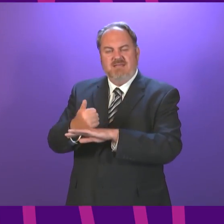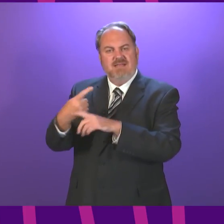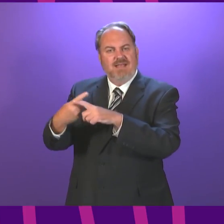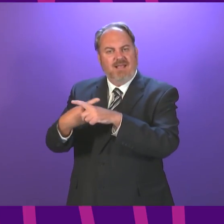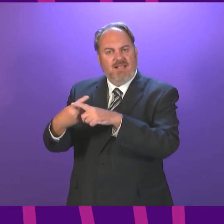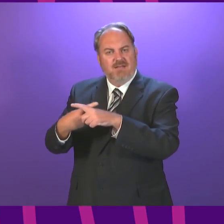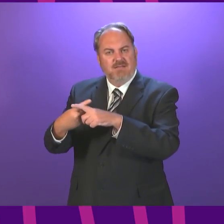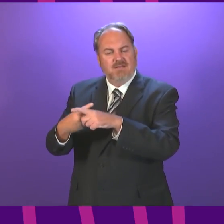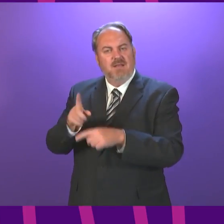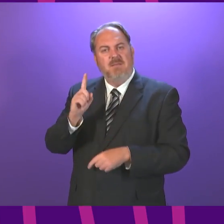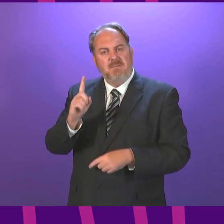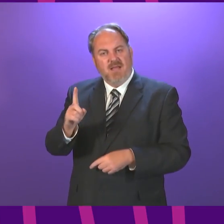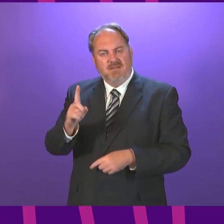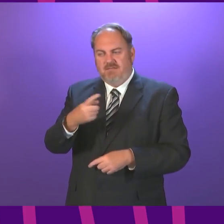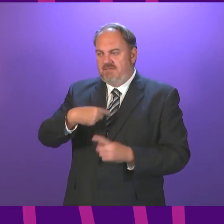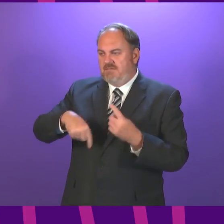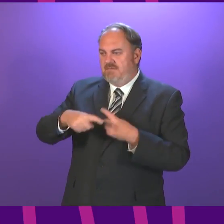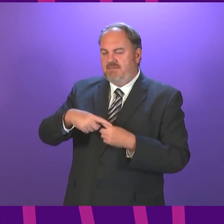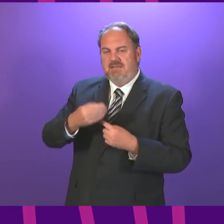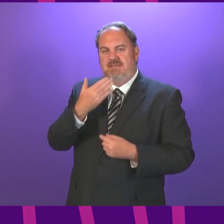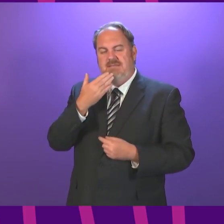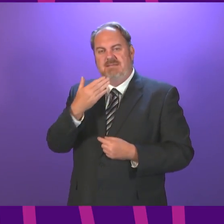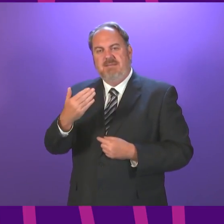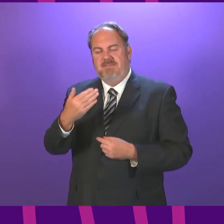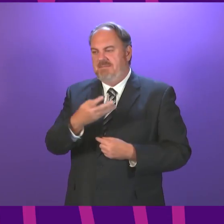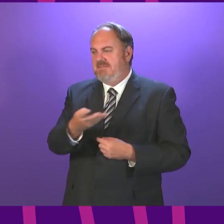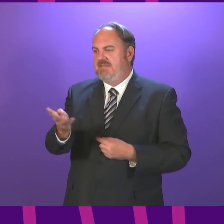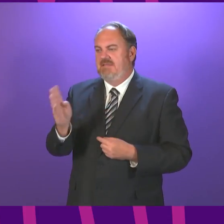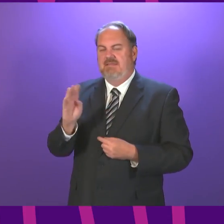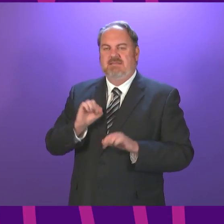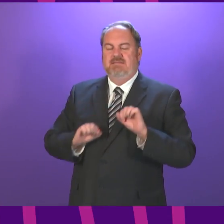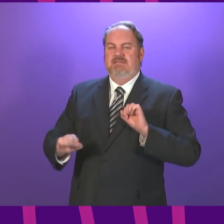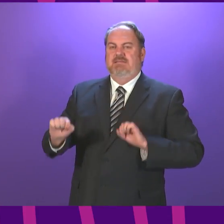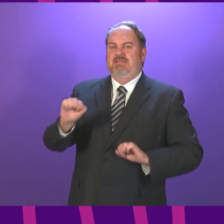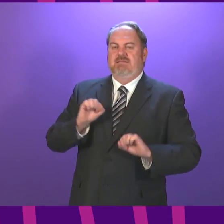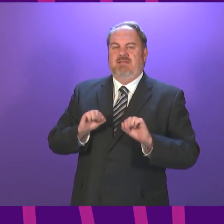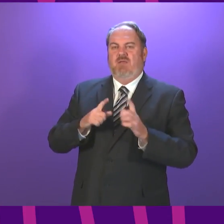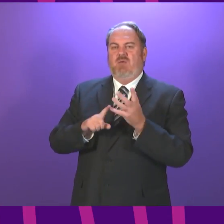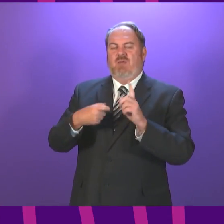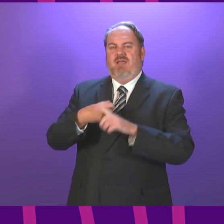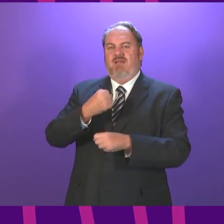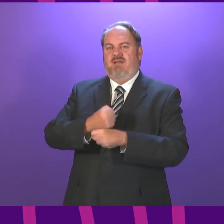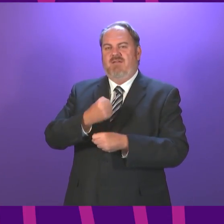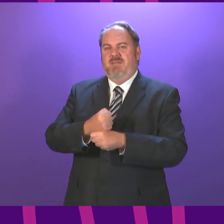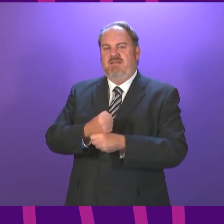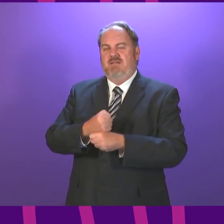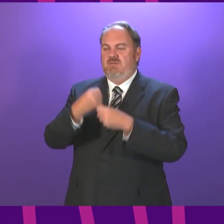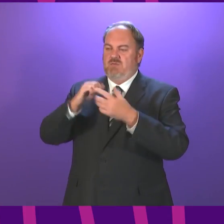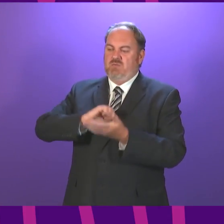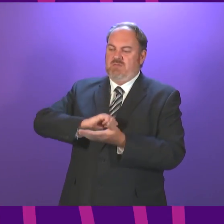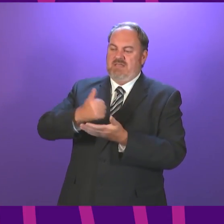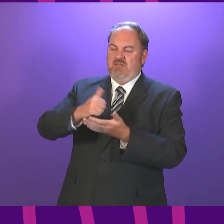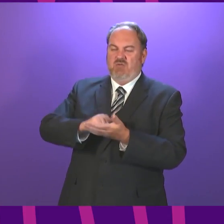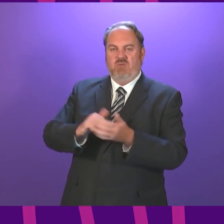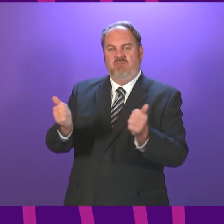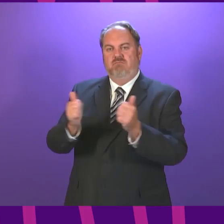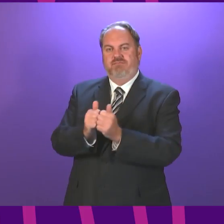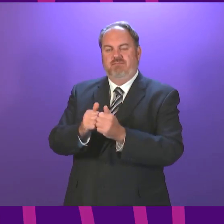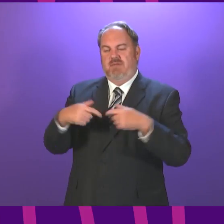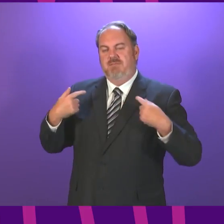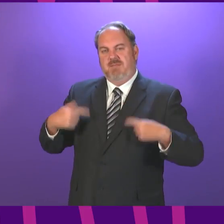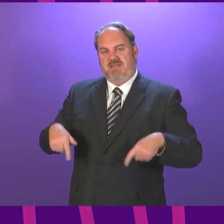ago. There is a reticence in the UK Government to issue such licences, but it has said to